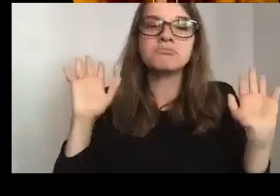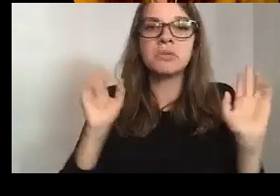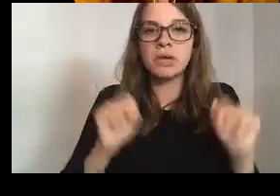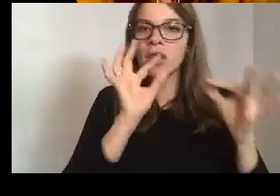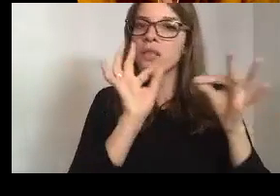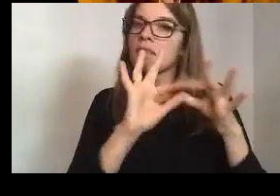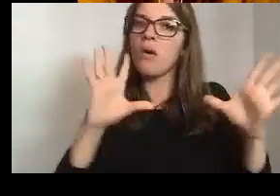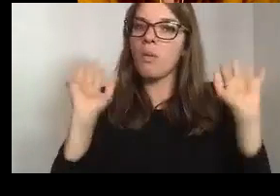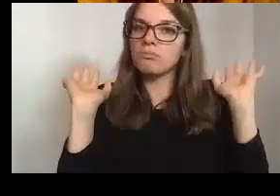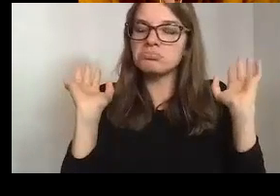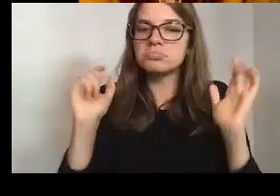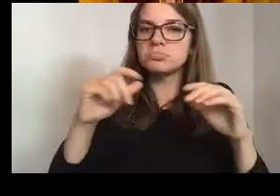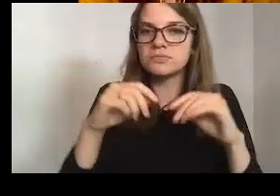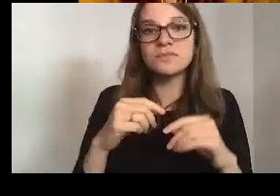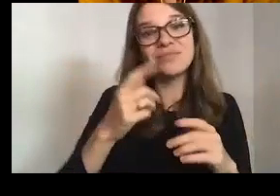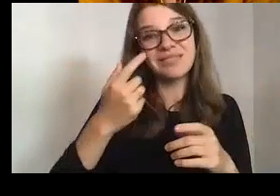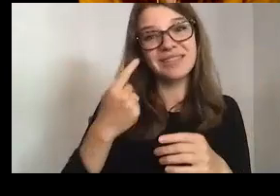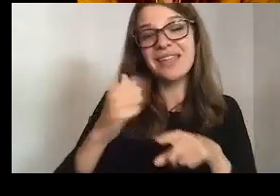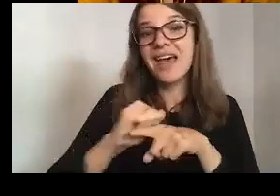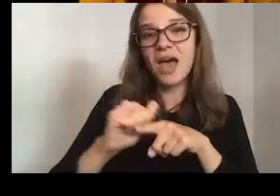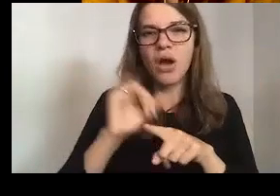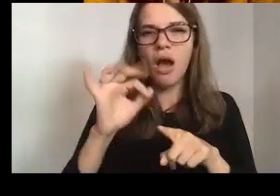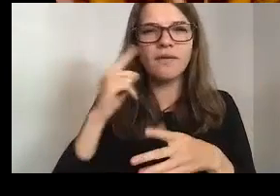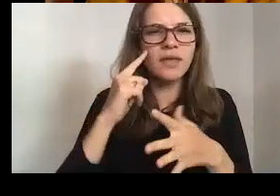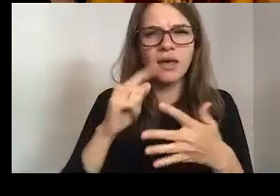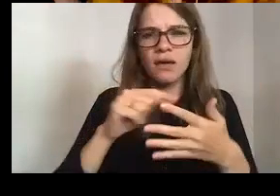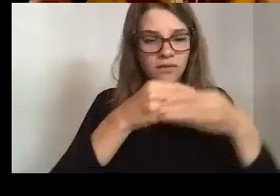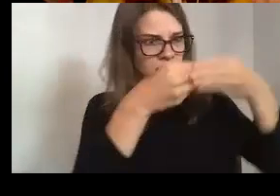so sometimes just this exercise of thinking of all those things that are running through your mind